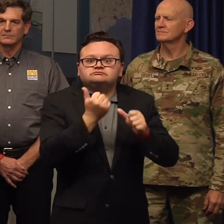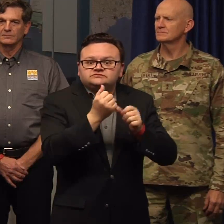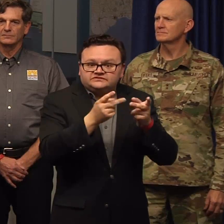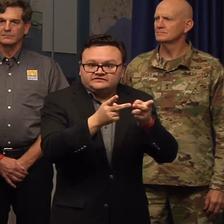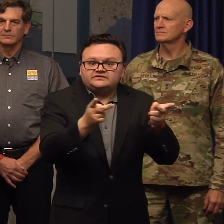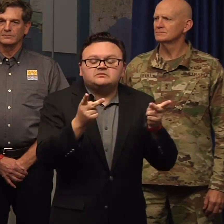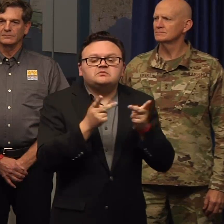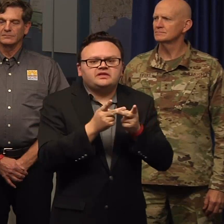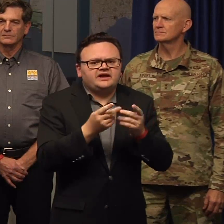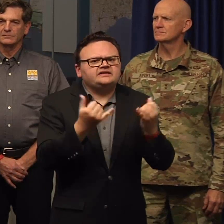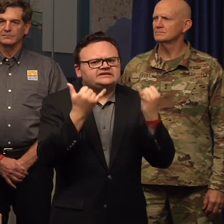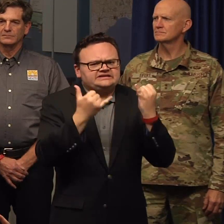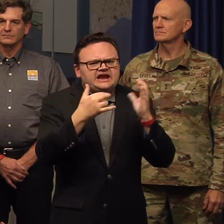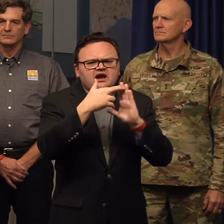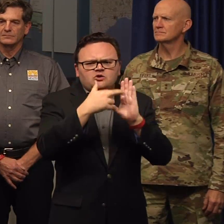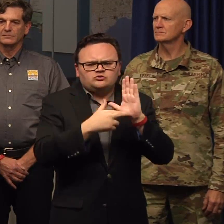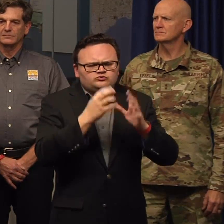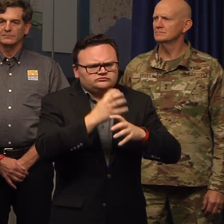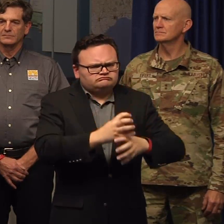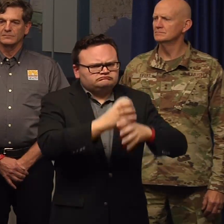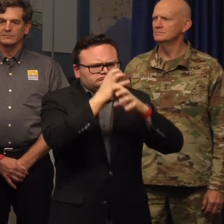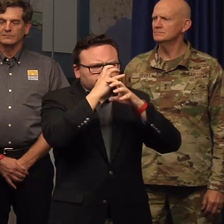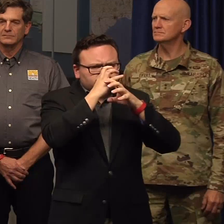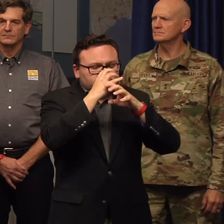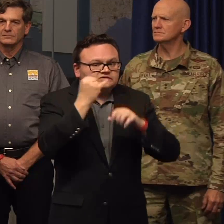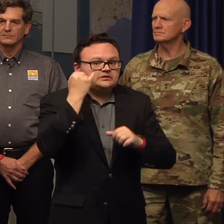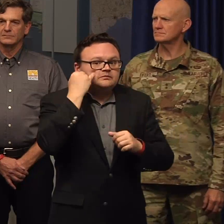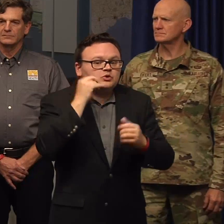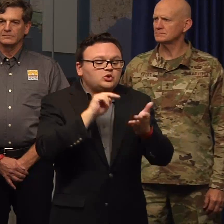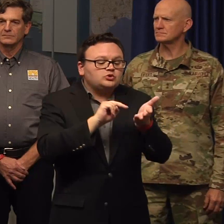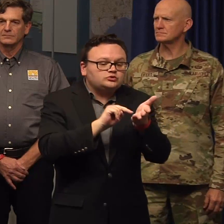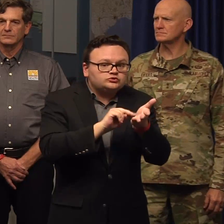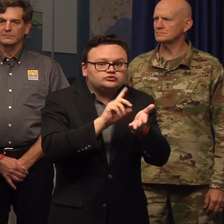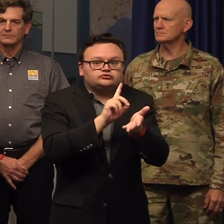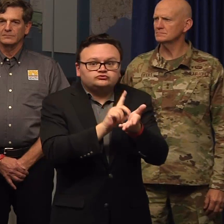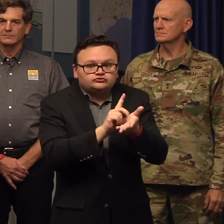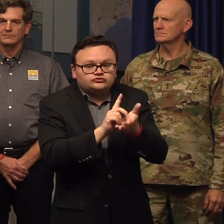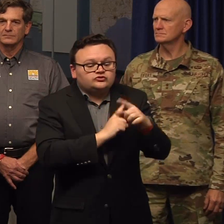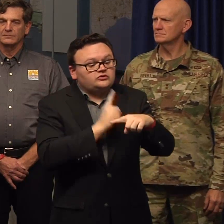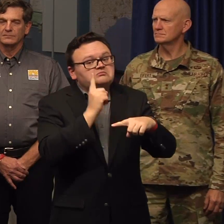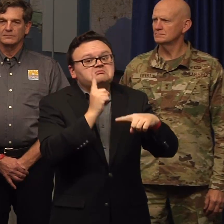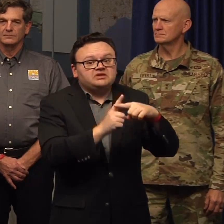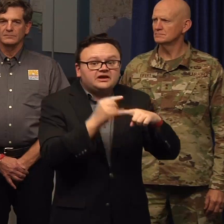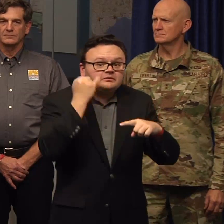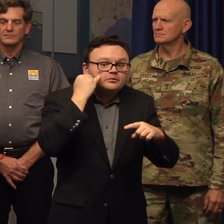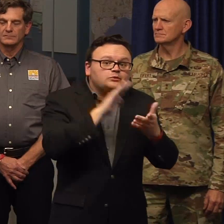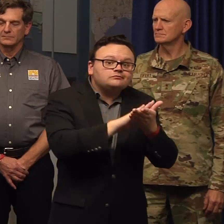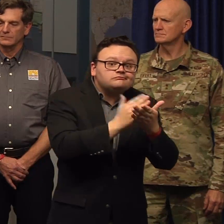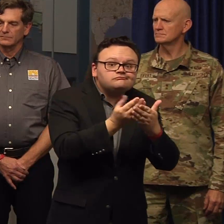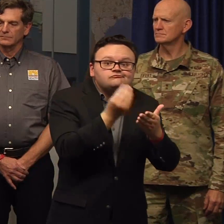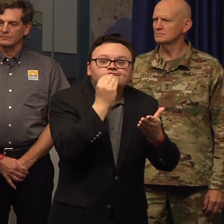FOR HEALTHCARE ADMINISTRATION WORKING AROUND THE CLOCK TO ENSURE THE ELDERLY POPULATION THROUGHOUT OUR STATE STAYS SAFE AHCA HAS ISSUED REGULATIONS